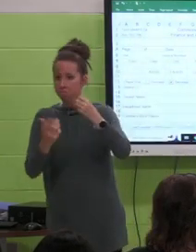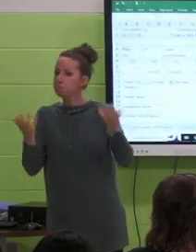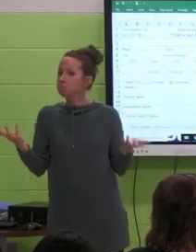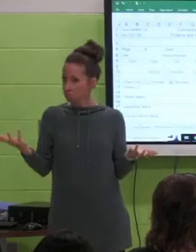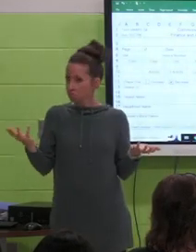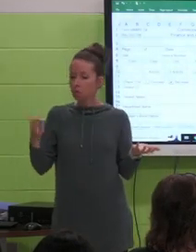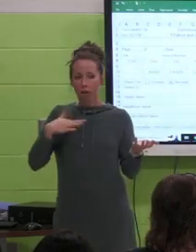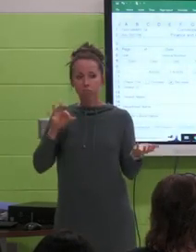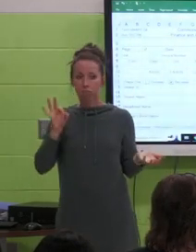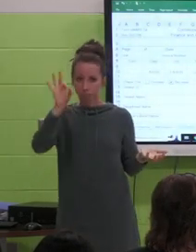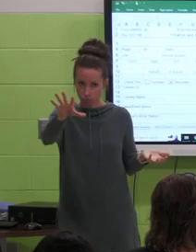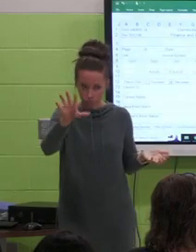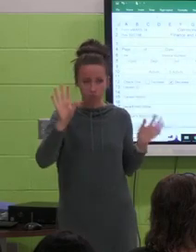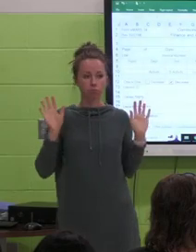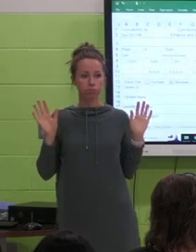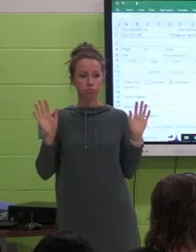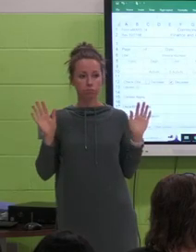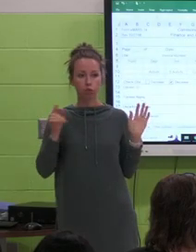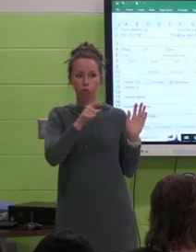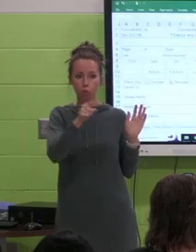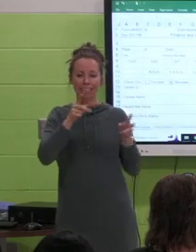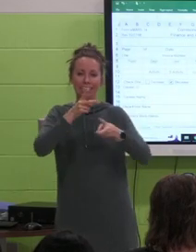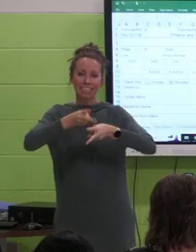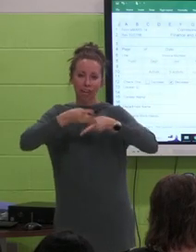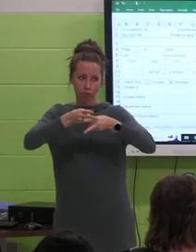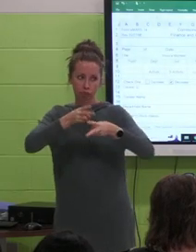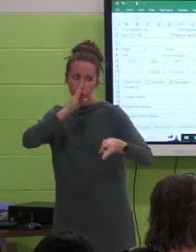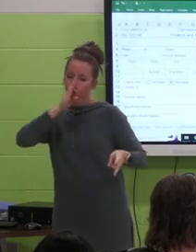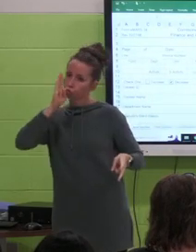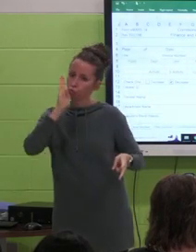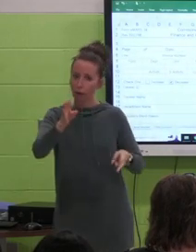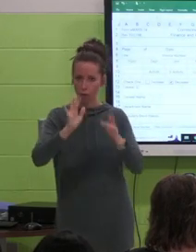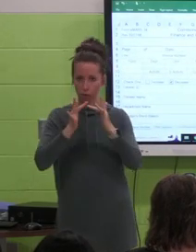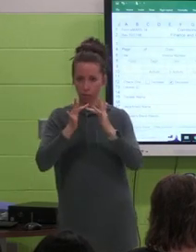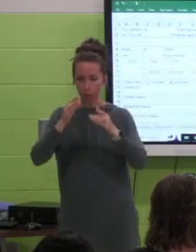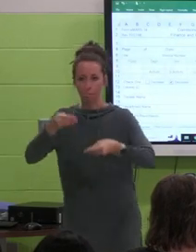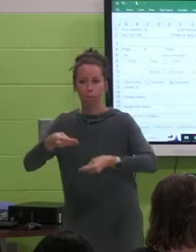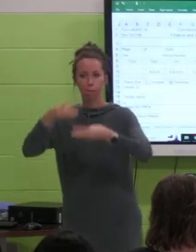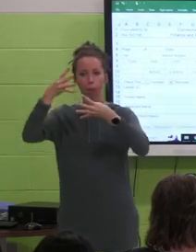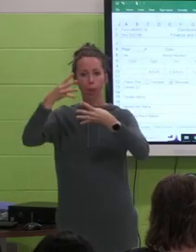to you all is be cautious about going straight to a website and just pulling up a cart and saying I